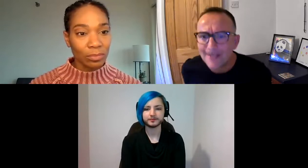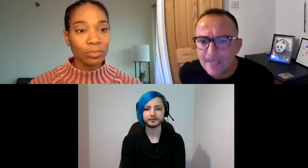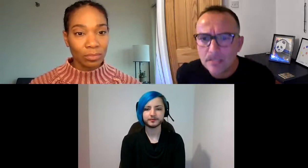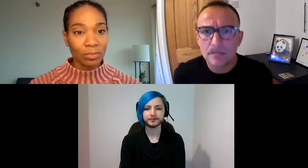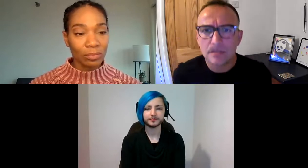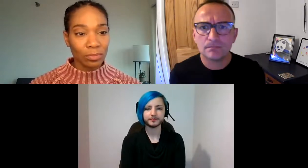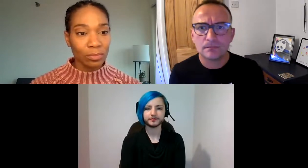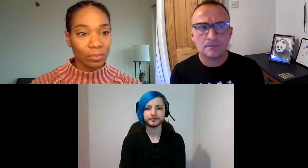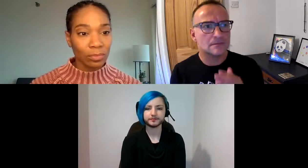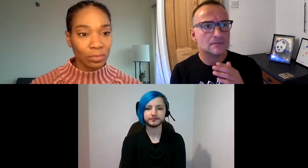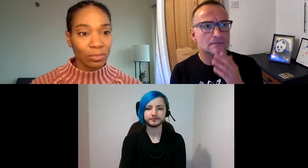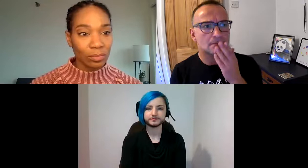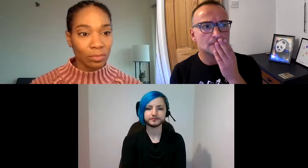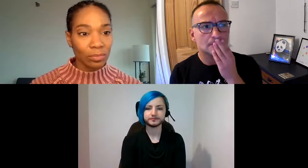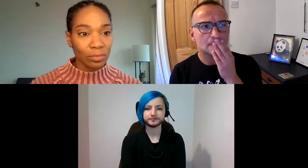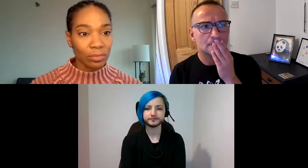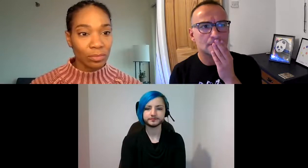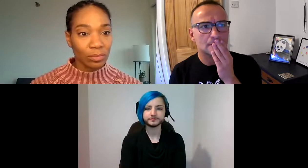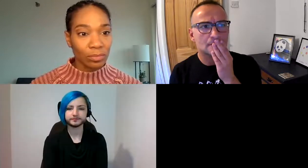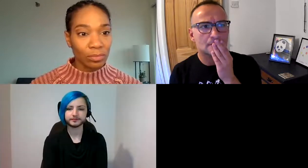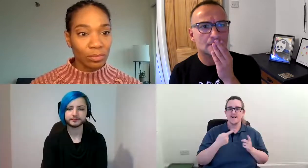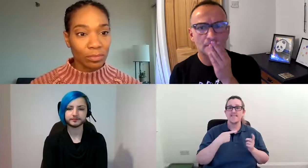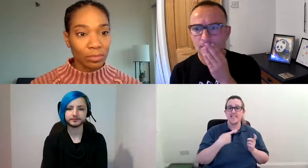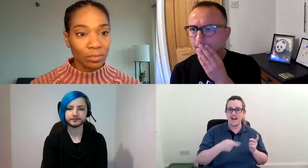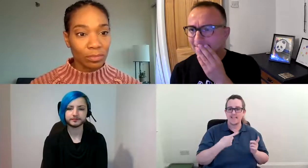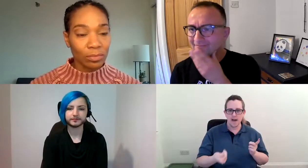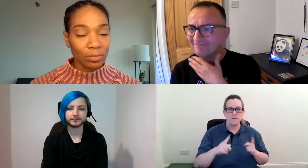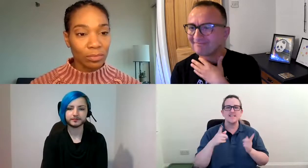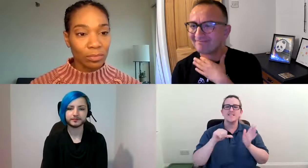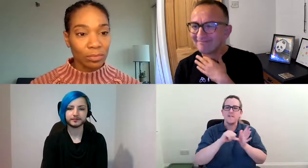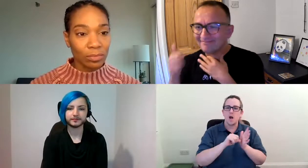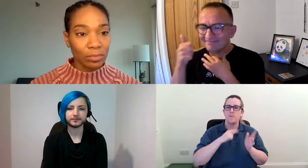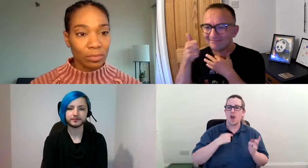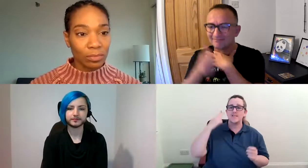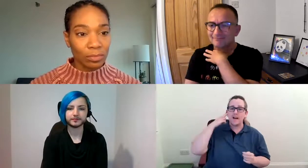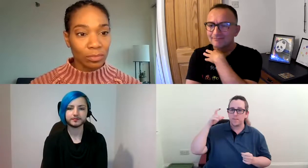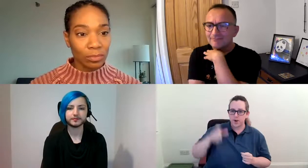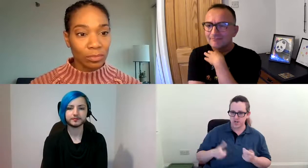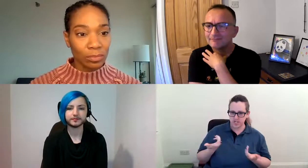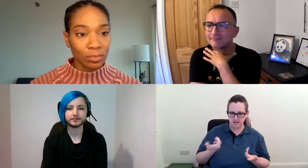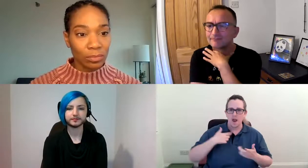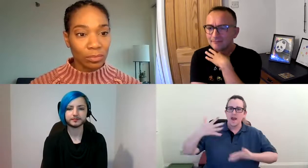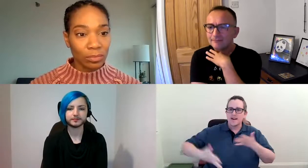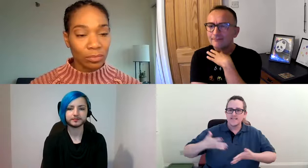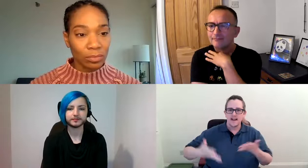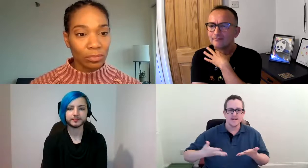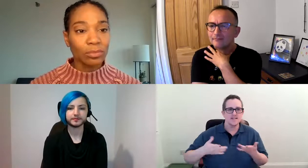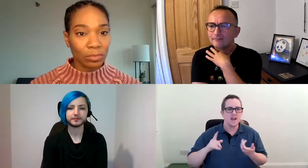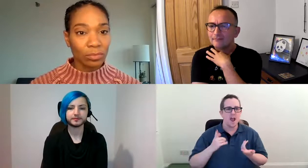deaf person and use Sign_Language and we don't really have pronouns in the same way you might have in